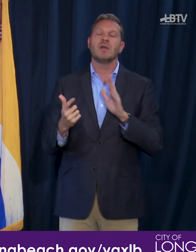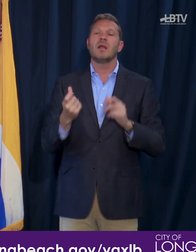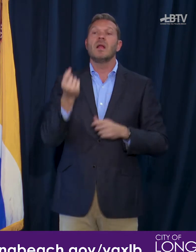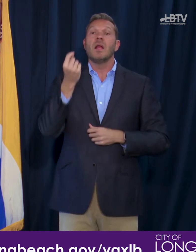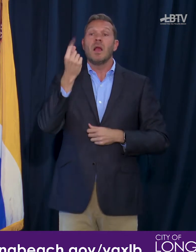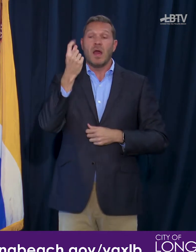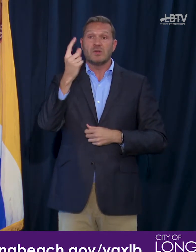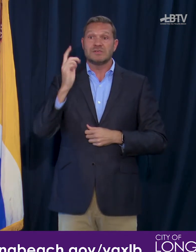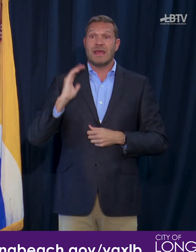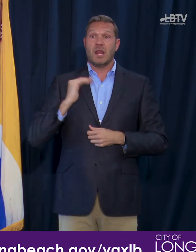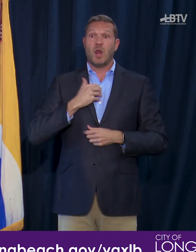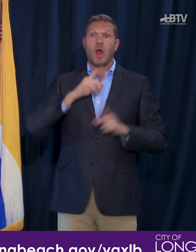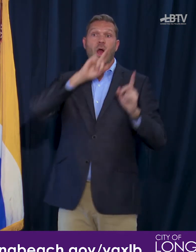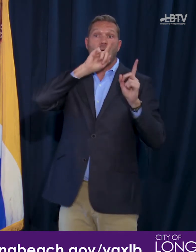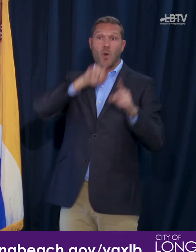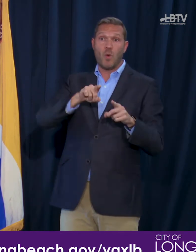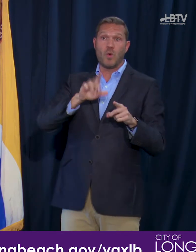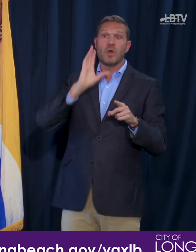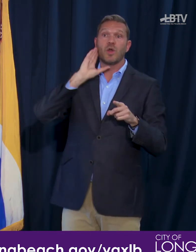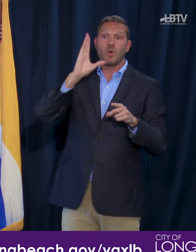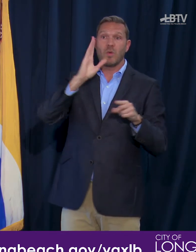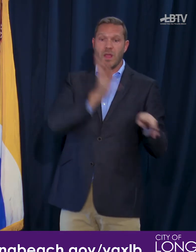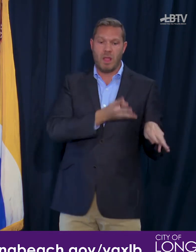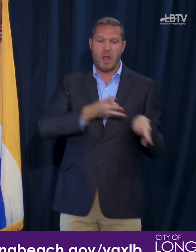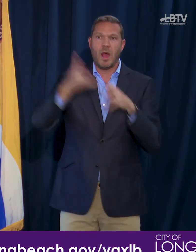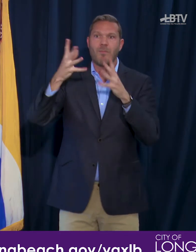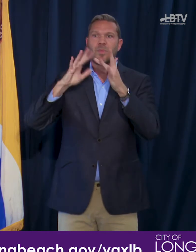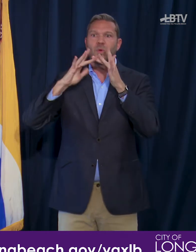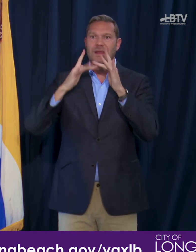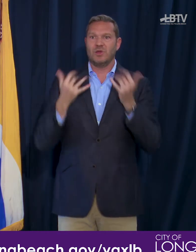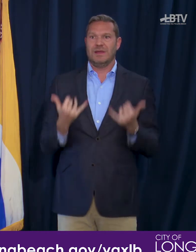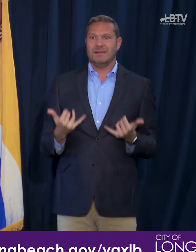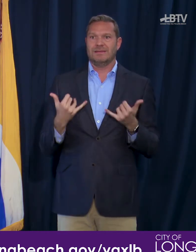for businesses as they reopen for services allowed within the purple tier.